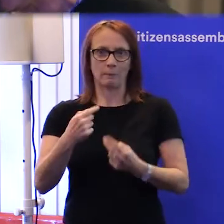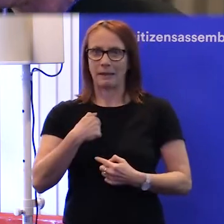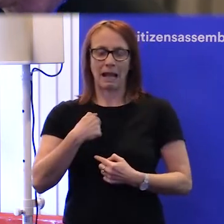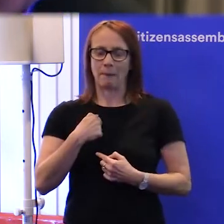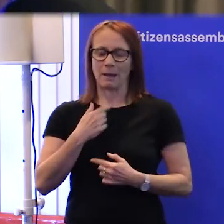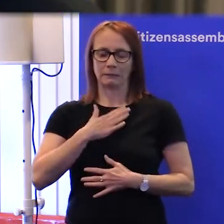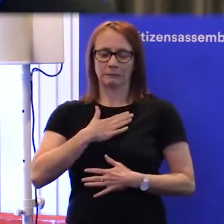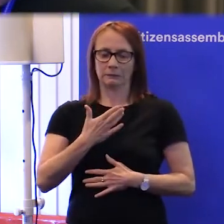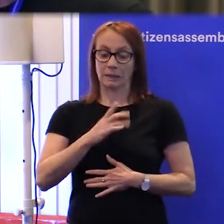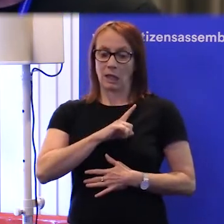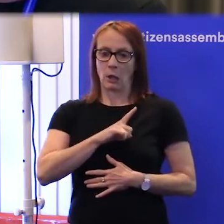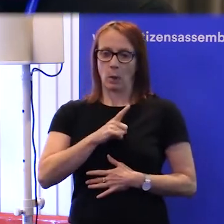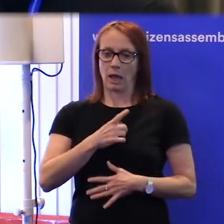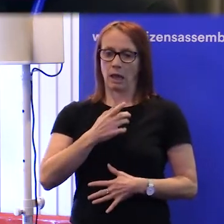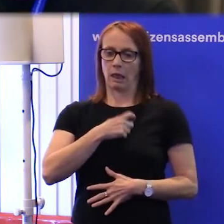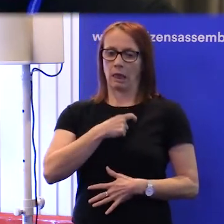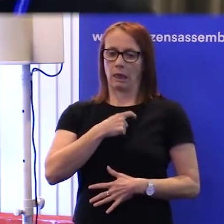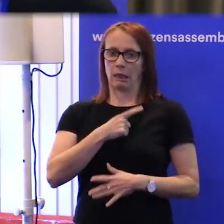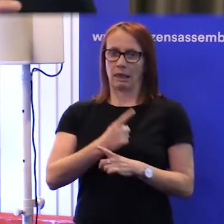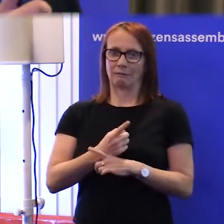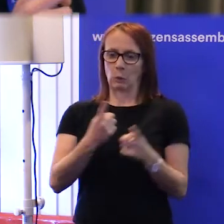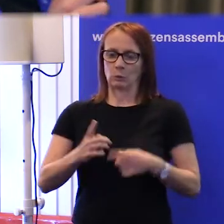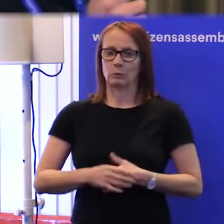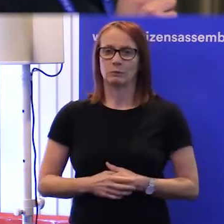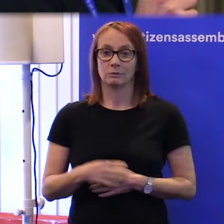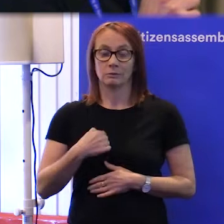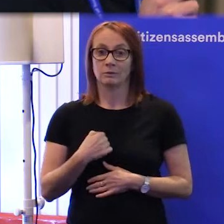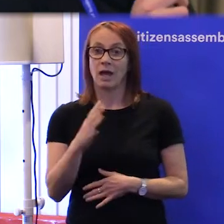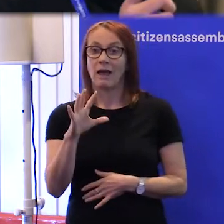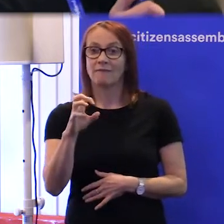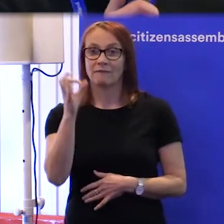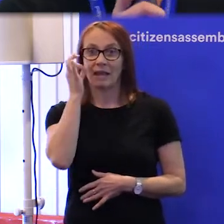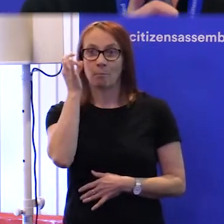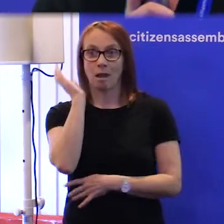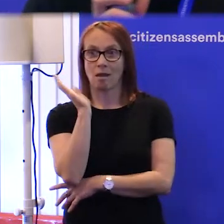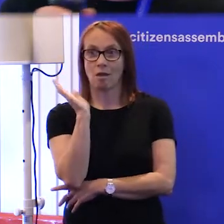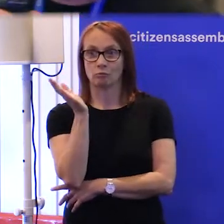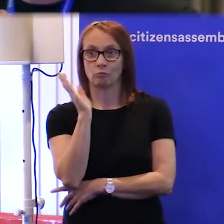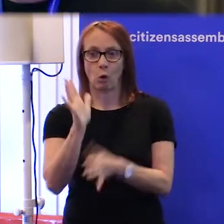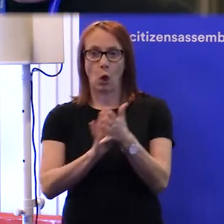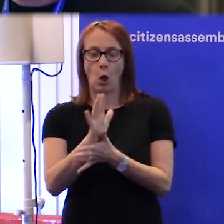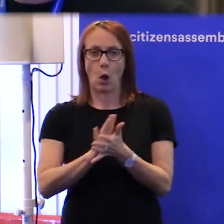forgive me I've got 15 minutes so I'm not going to mess about with much